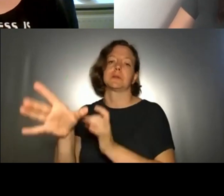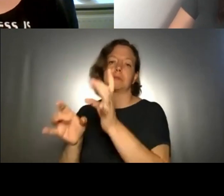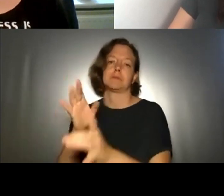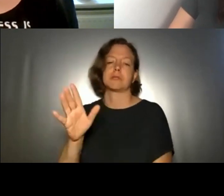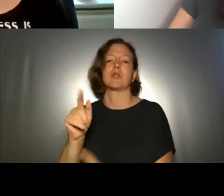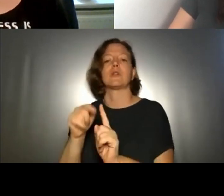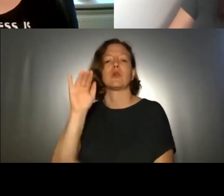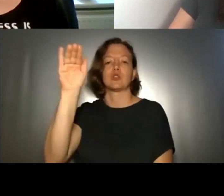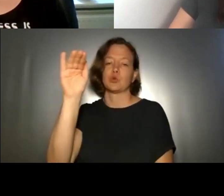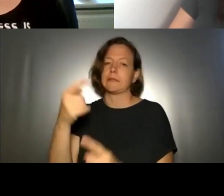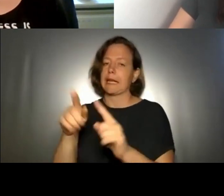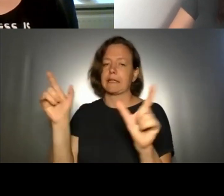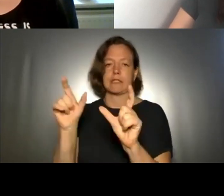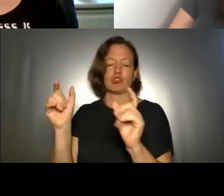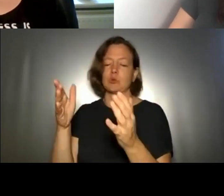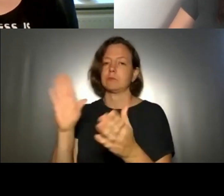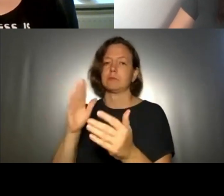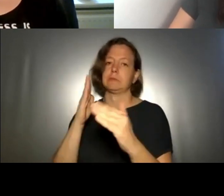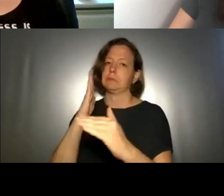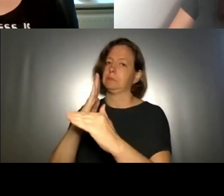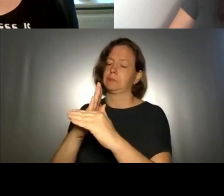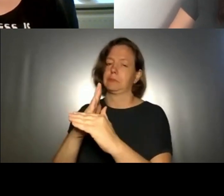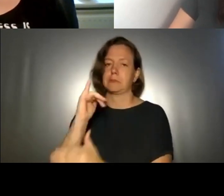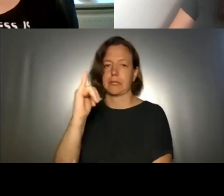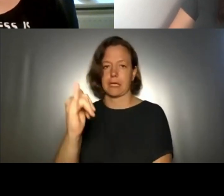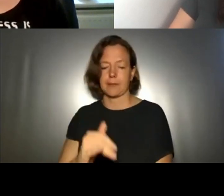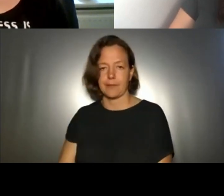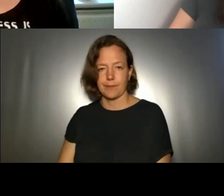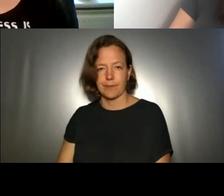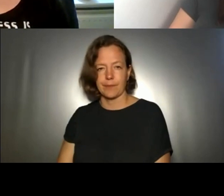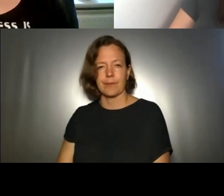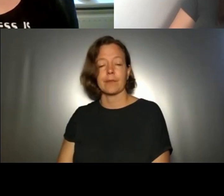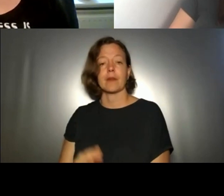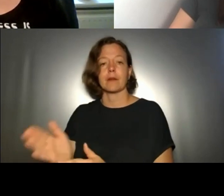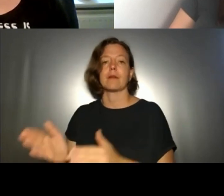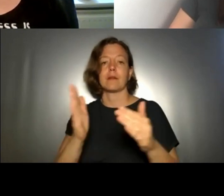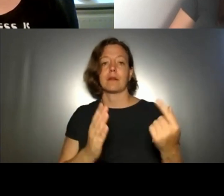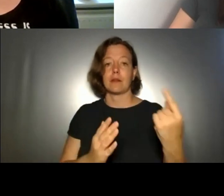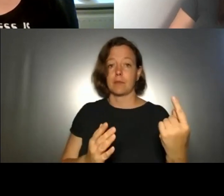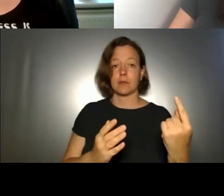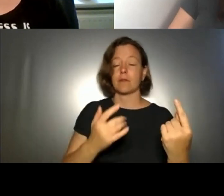You can always contact Noa or our tech support team if you experience discrimination.